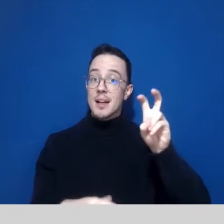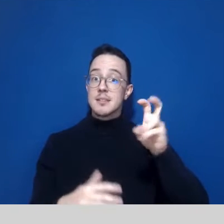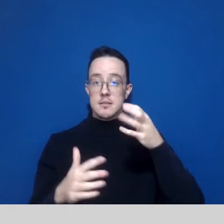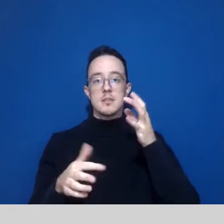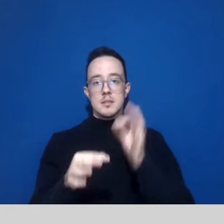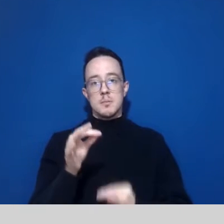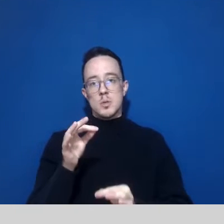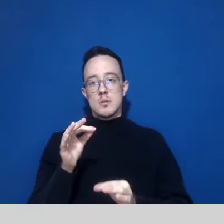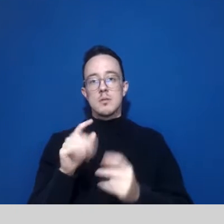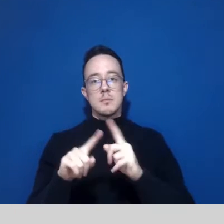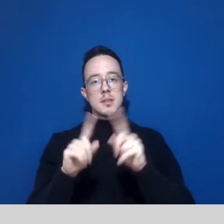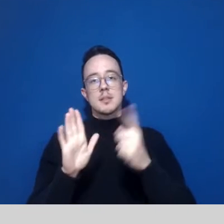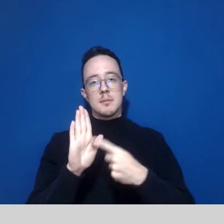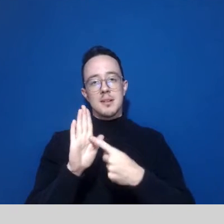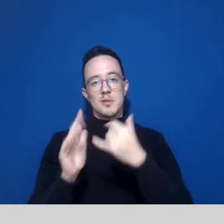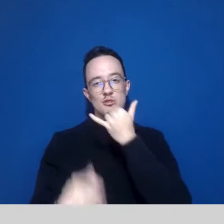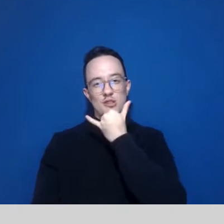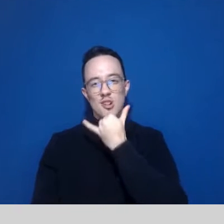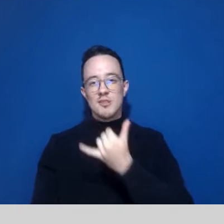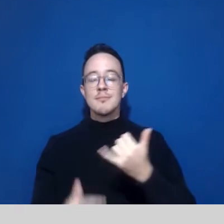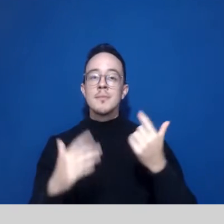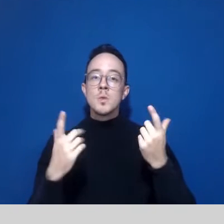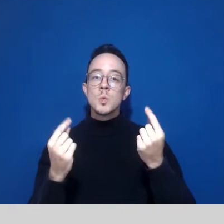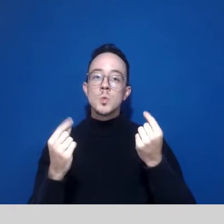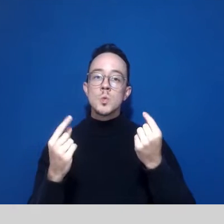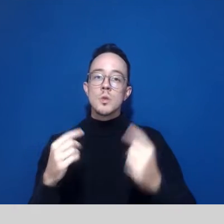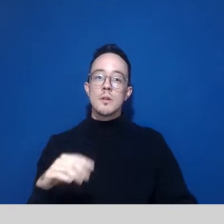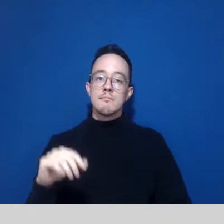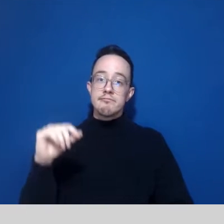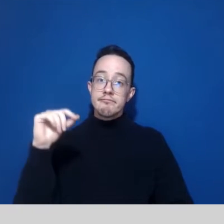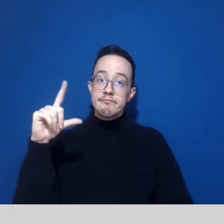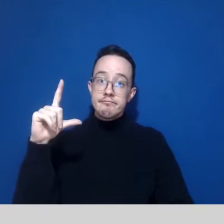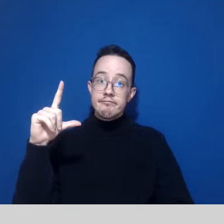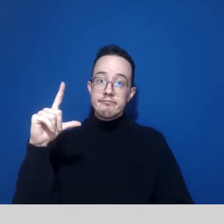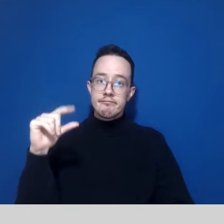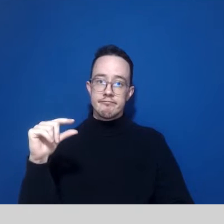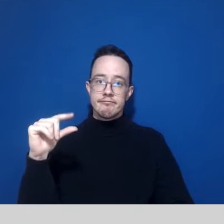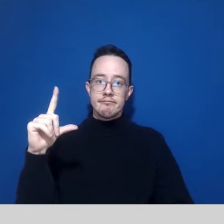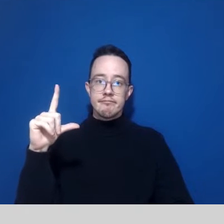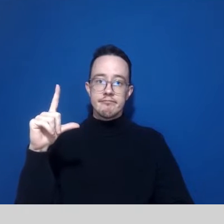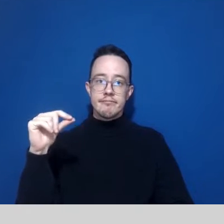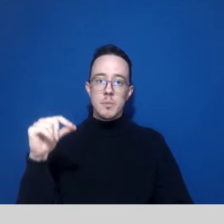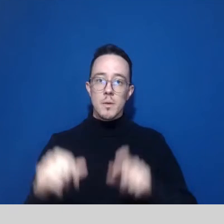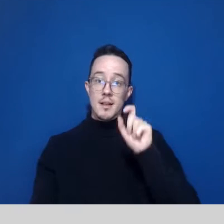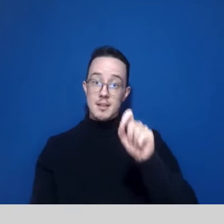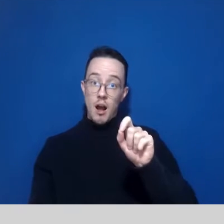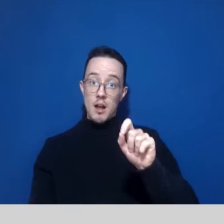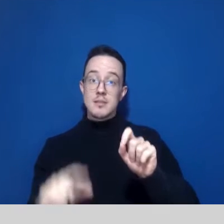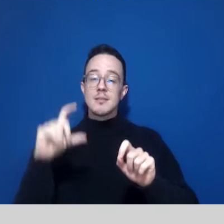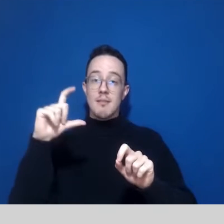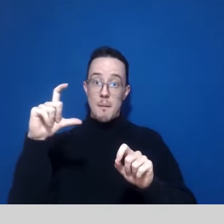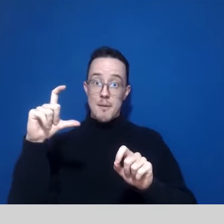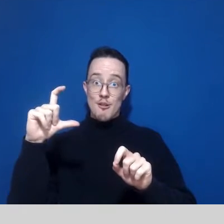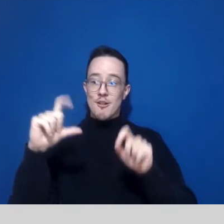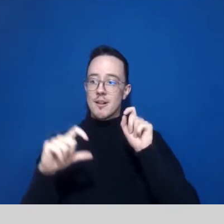It's simple in Python but sometimes it's wrong. You just, with .upper or with .lower,